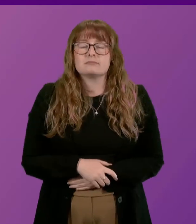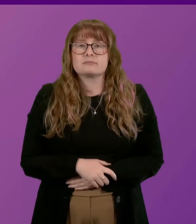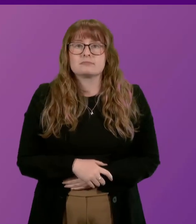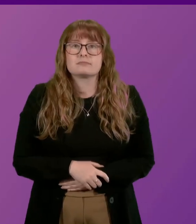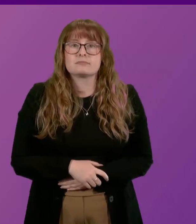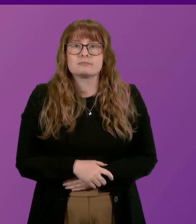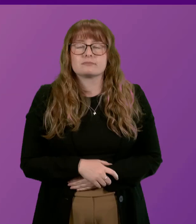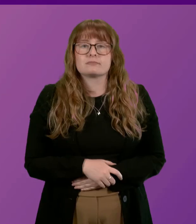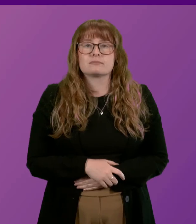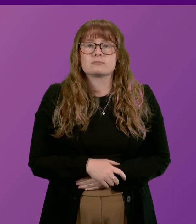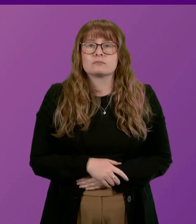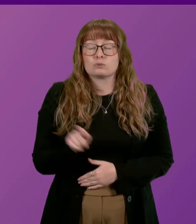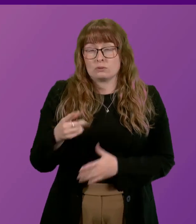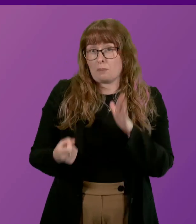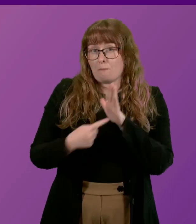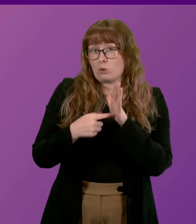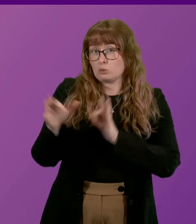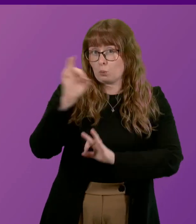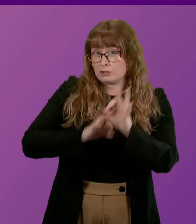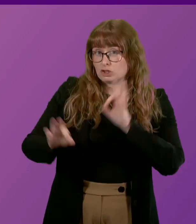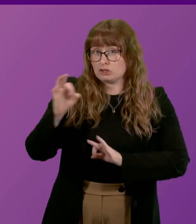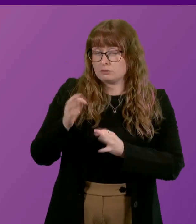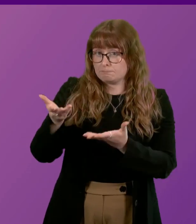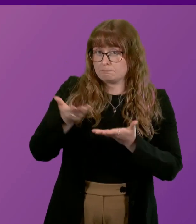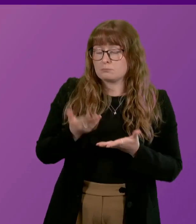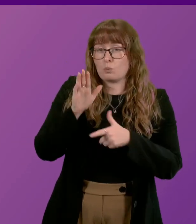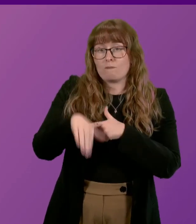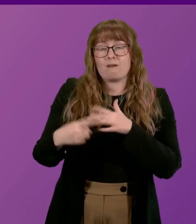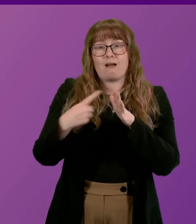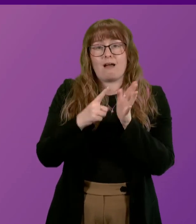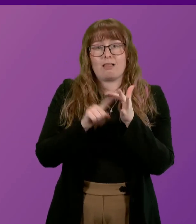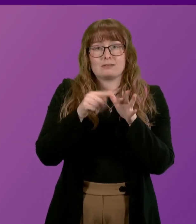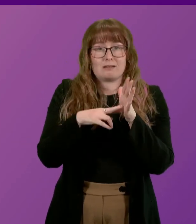On the important question about Alexander Dennis that Mr Sarwar put to me, I am deeply